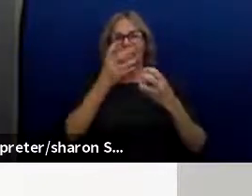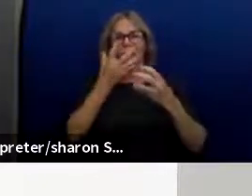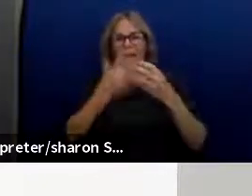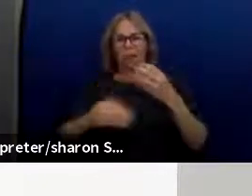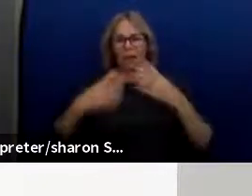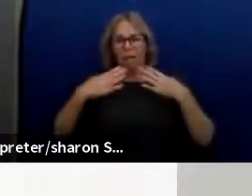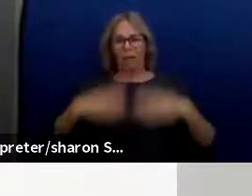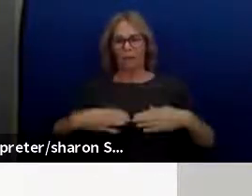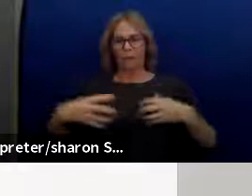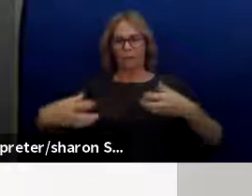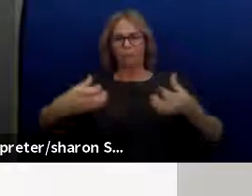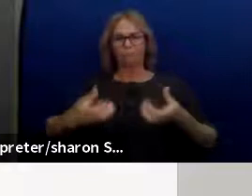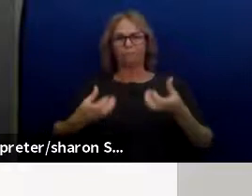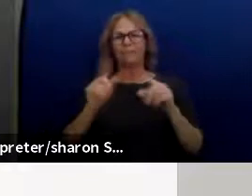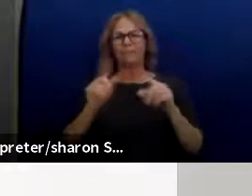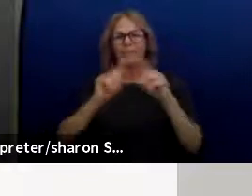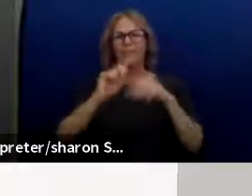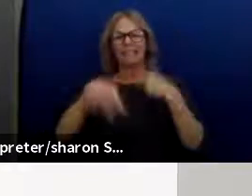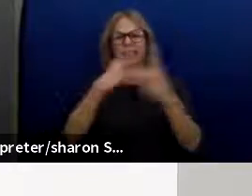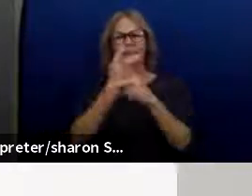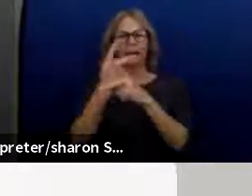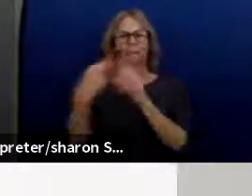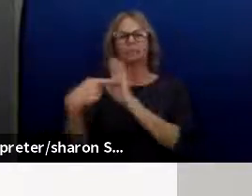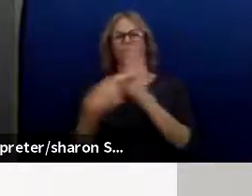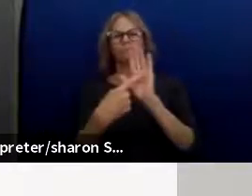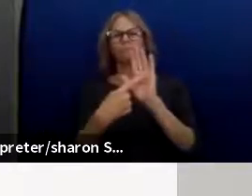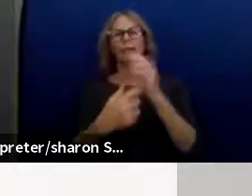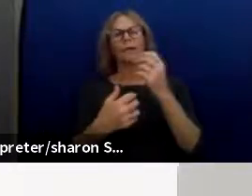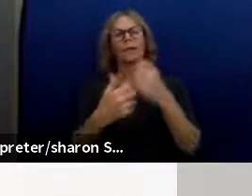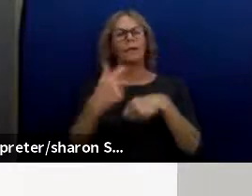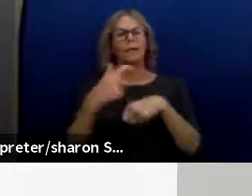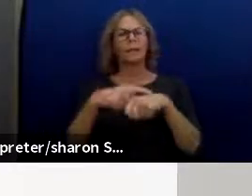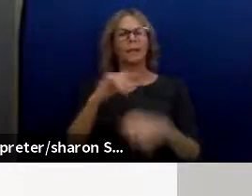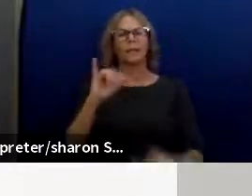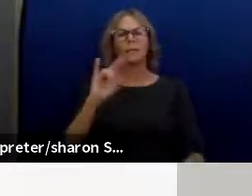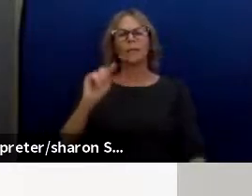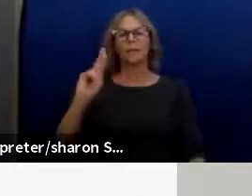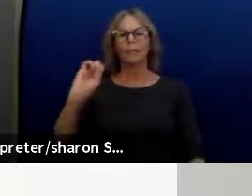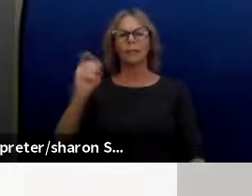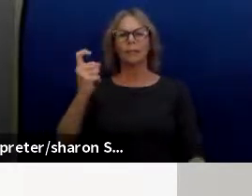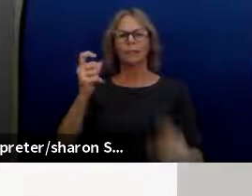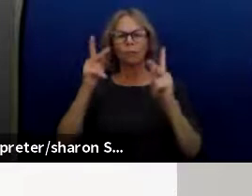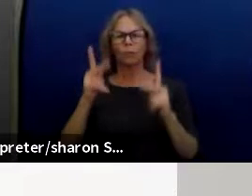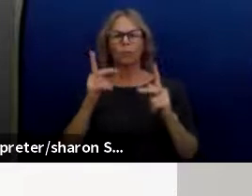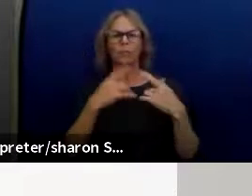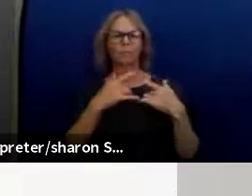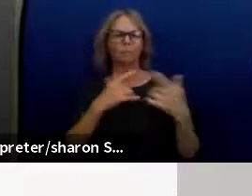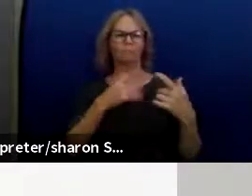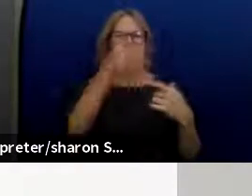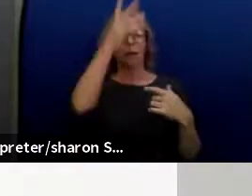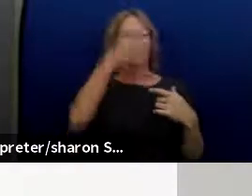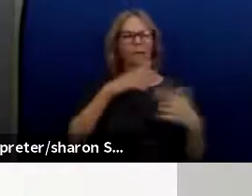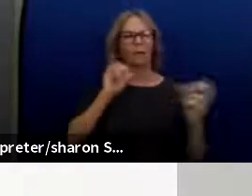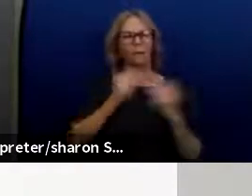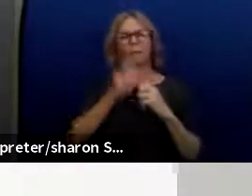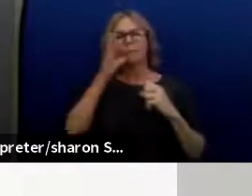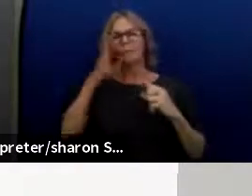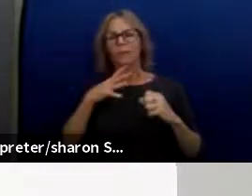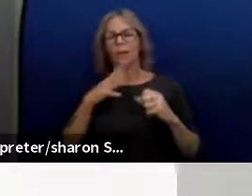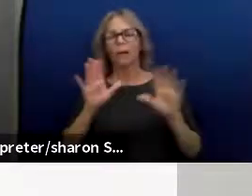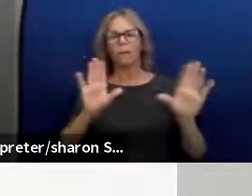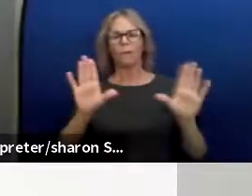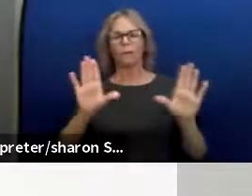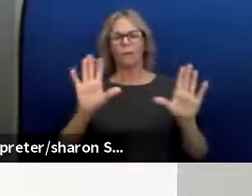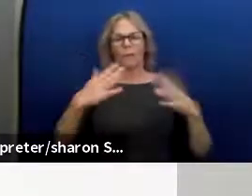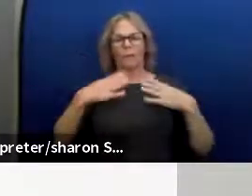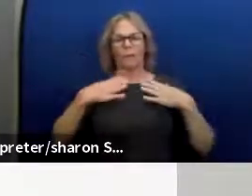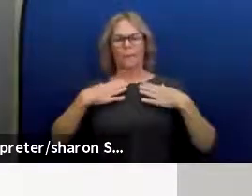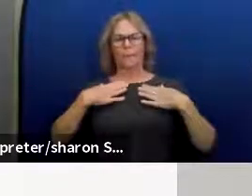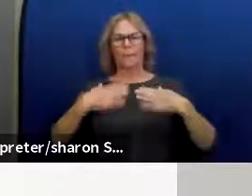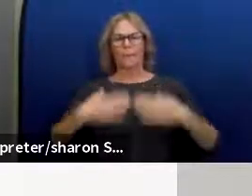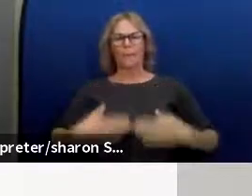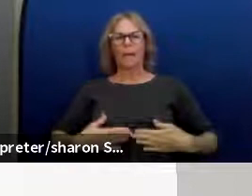different kinds of expressions. And usually, an intersex person leans towards male versus female, their body usually represents one